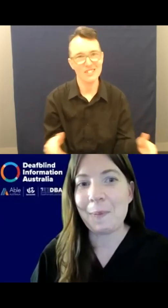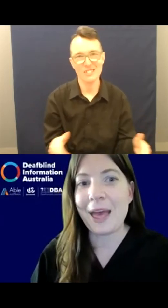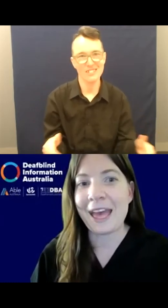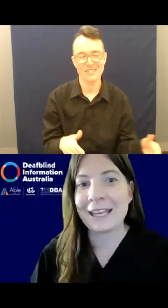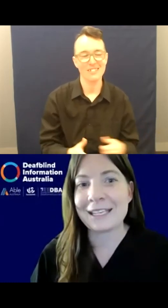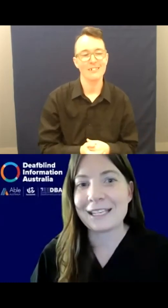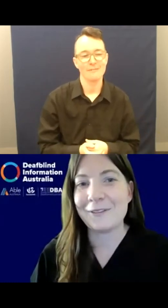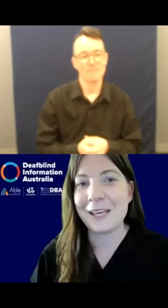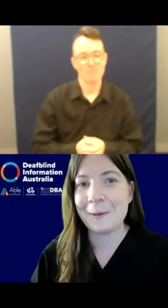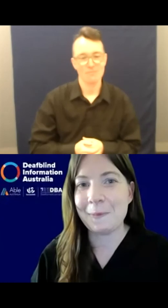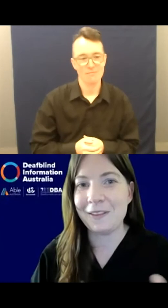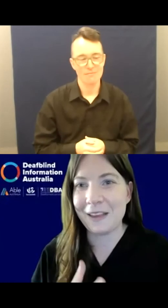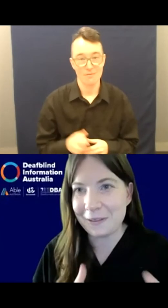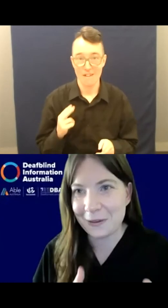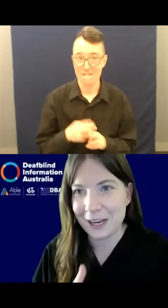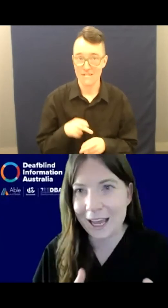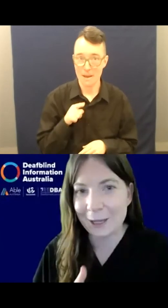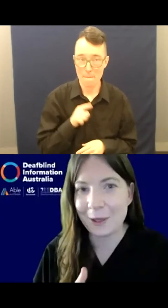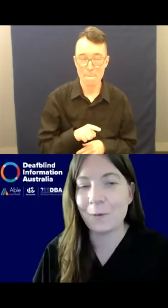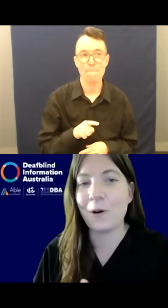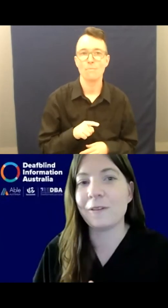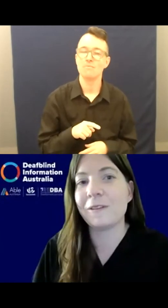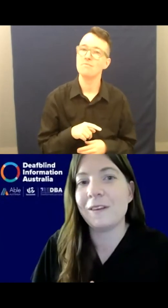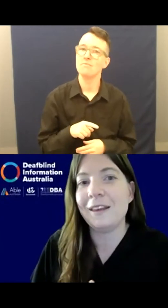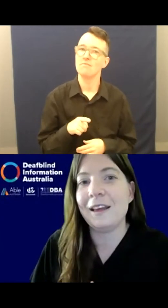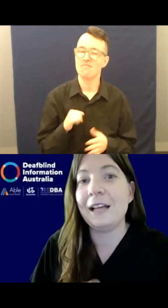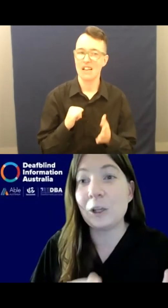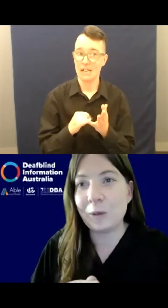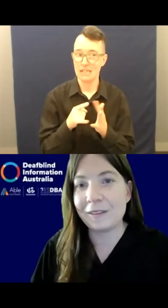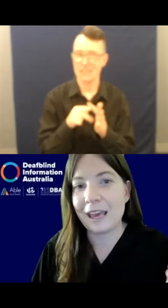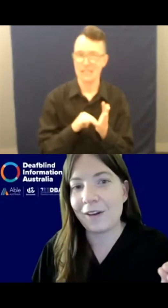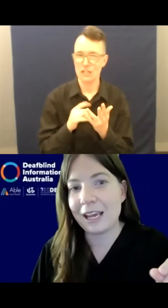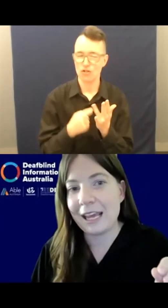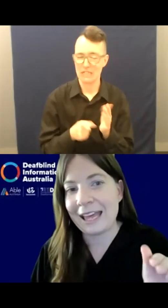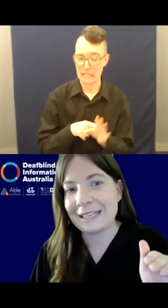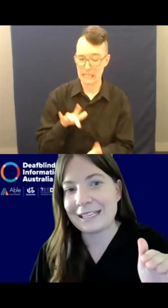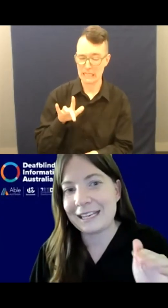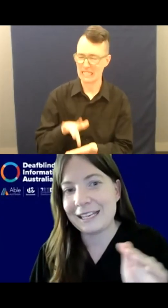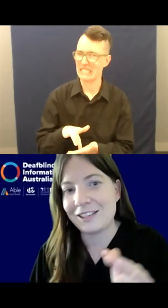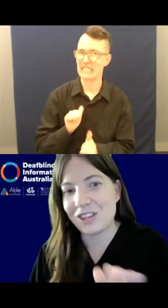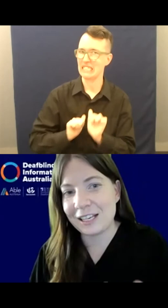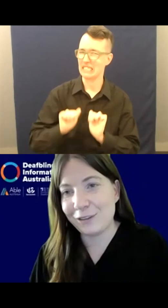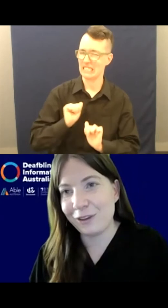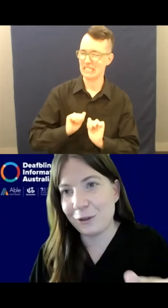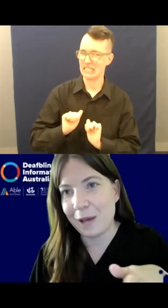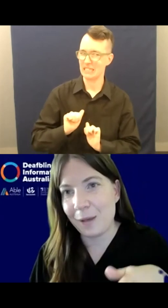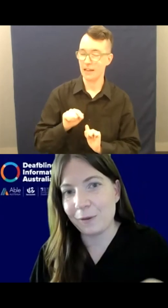And for him the sensory element was a little bit scary and he gently feel the marbles on the